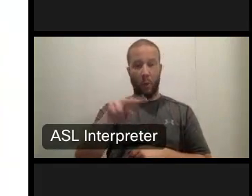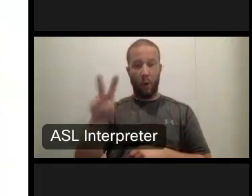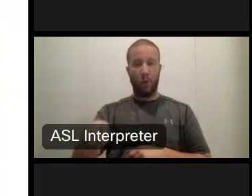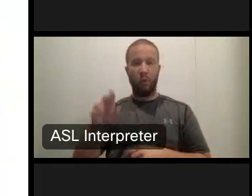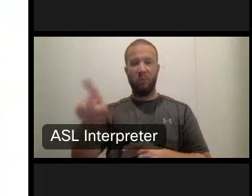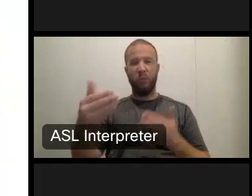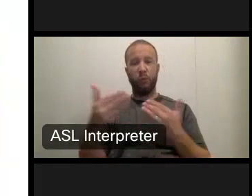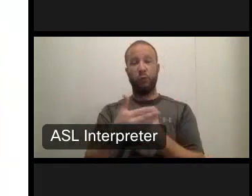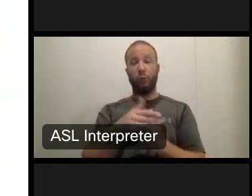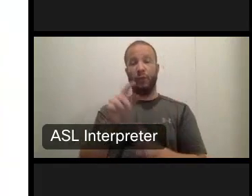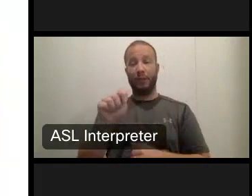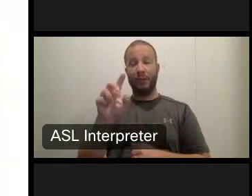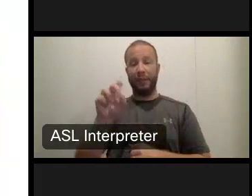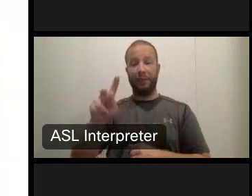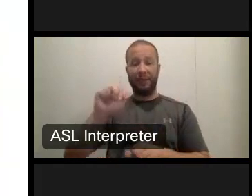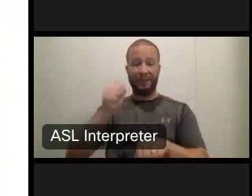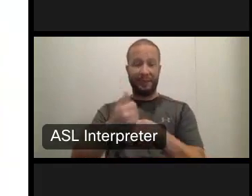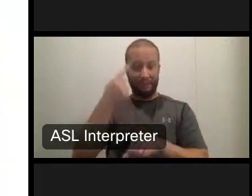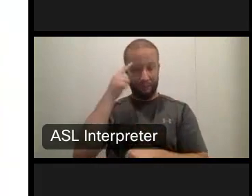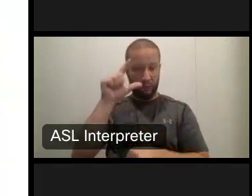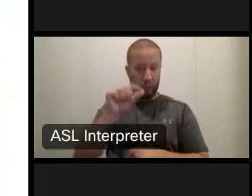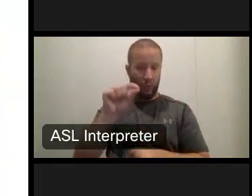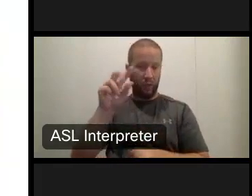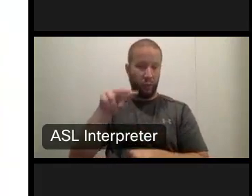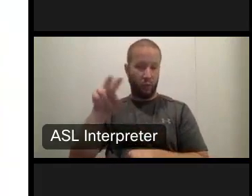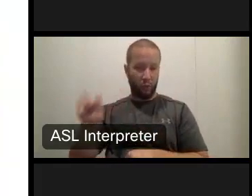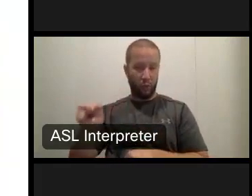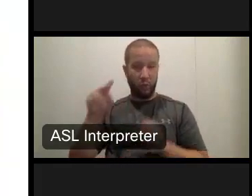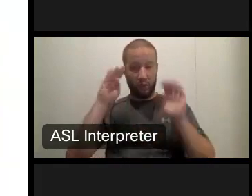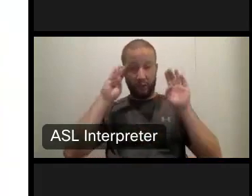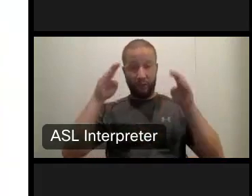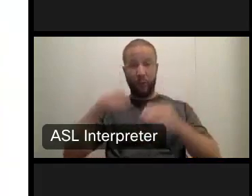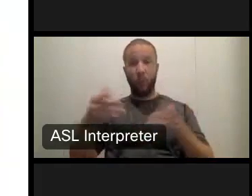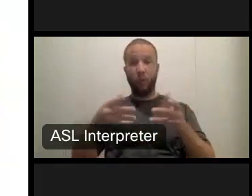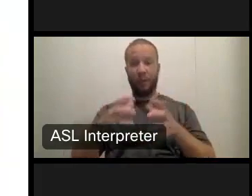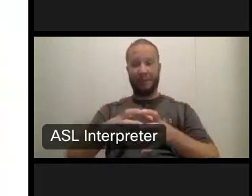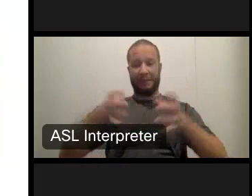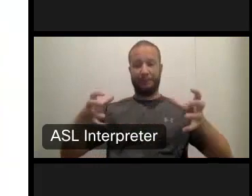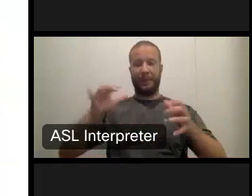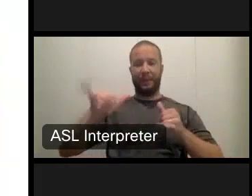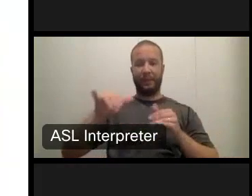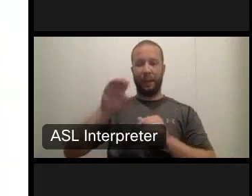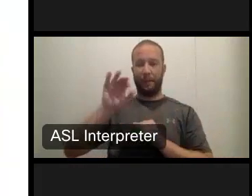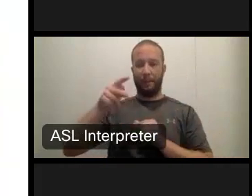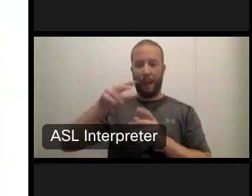development plan 2020. and this can focus on the expansion of the circulator towards seven